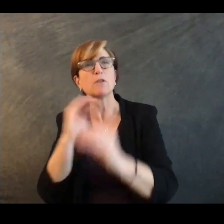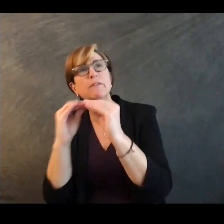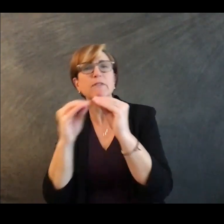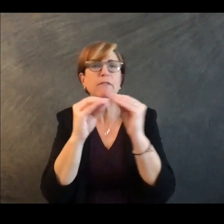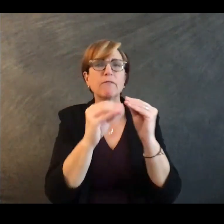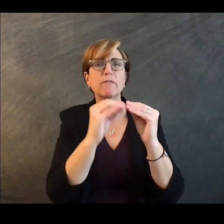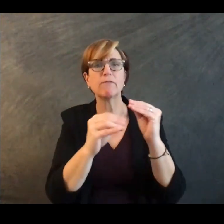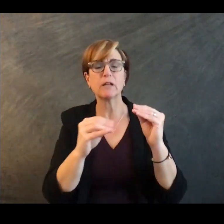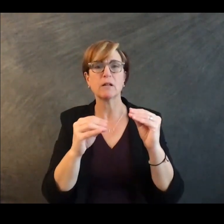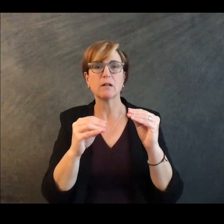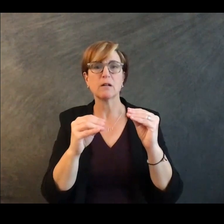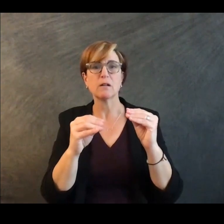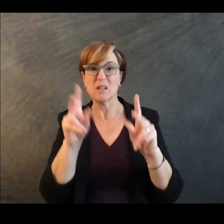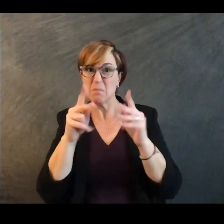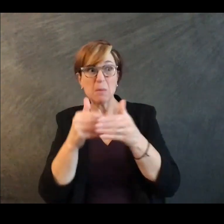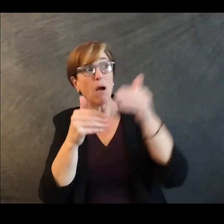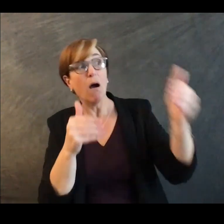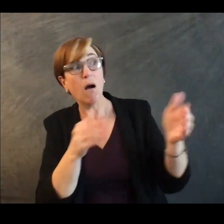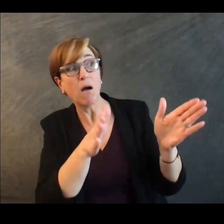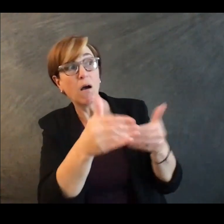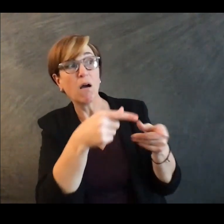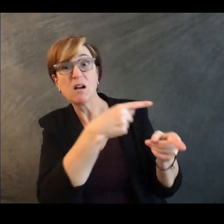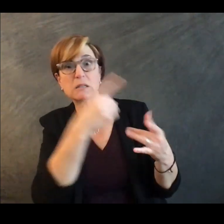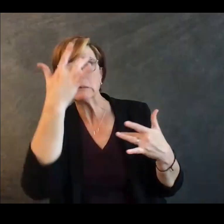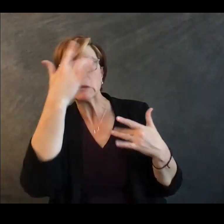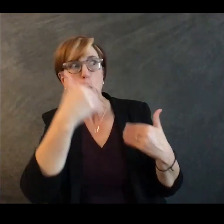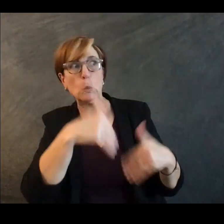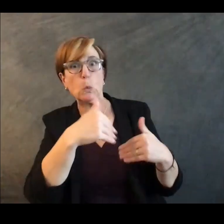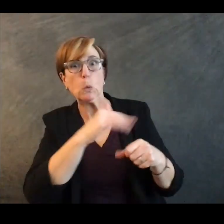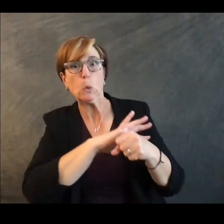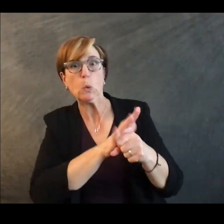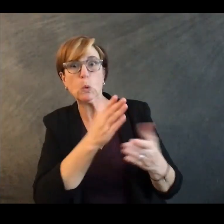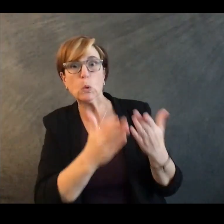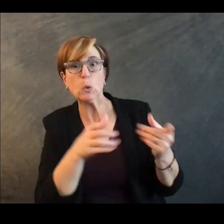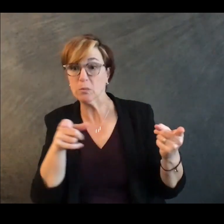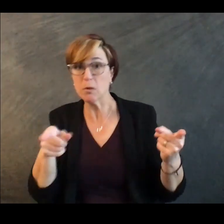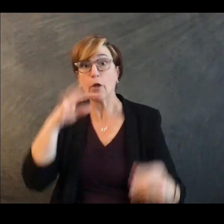next door they know nothing about it all they know is they're going to get it